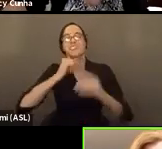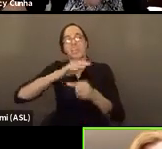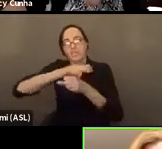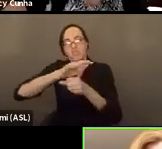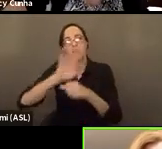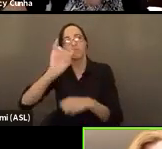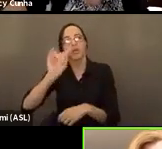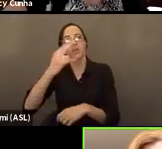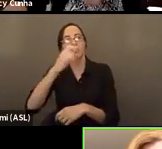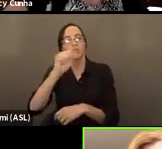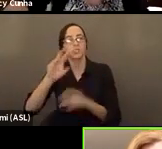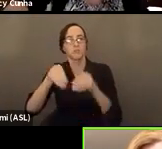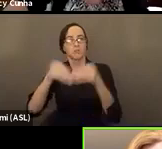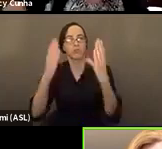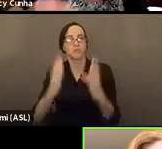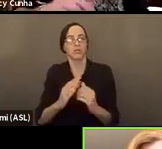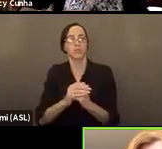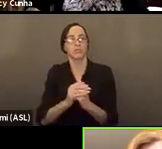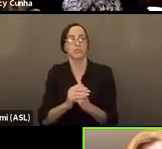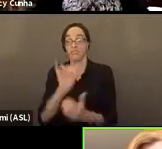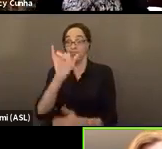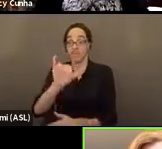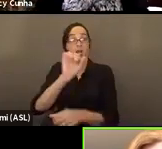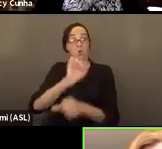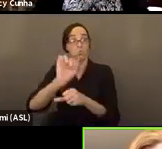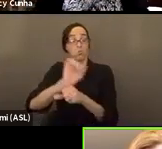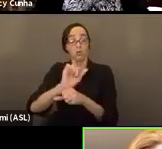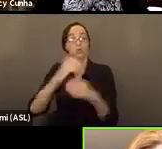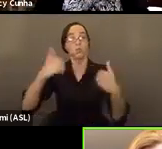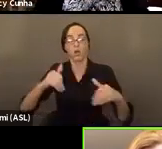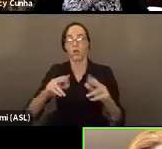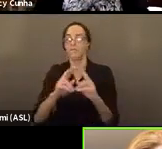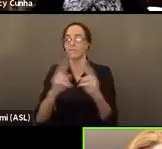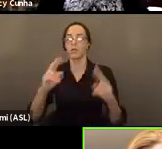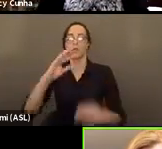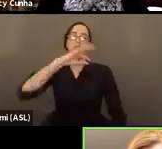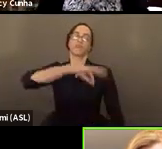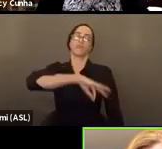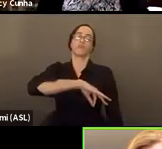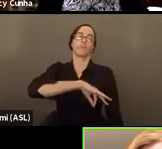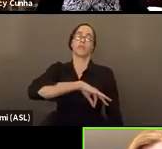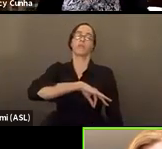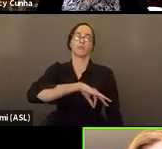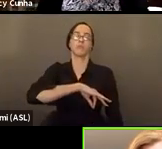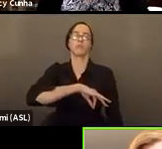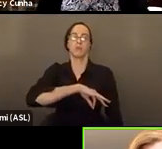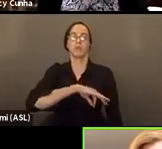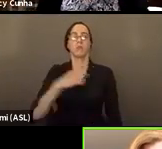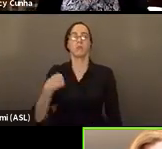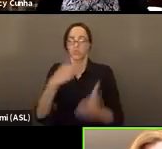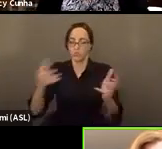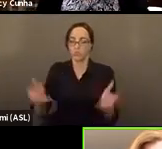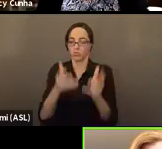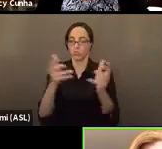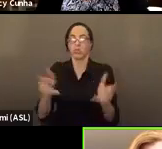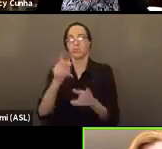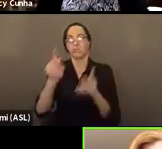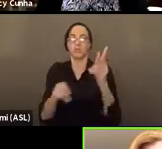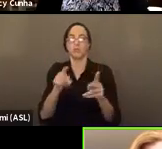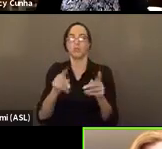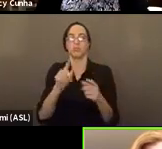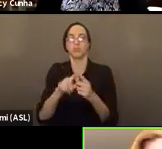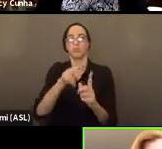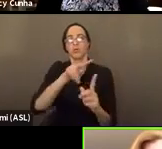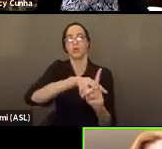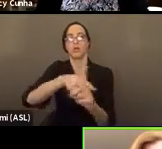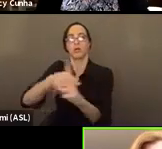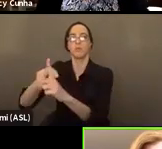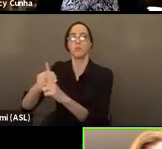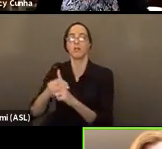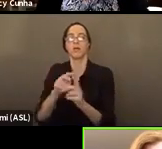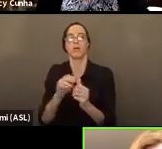so we encourage people to apply paul dunaway has put the website into the chat if anybody wants to